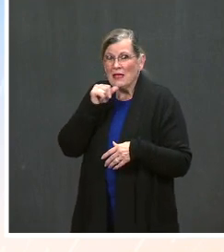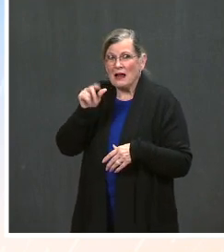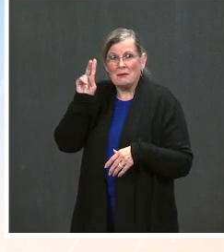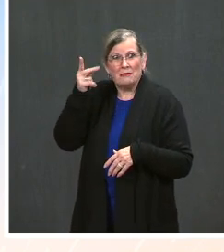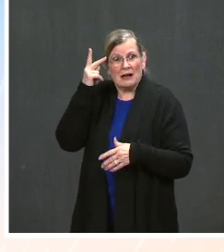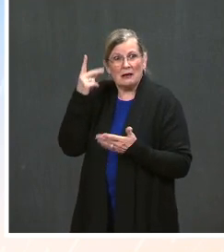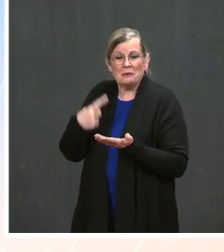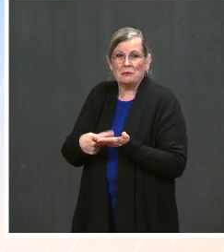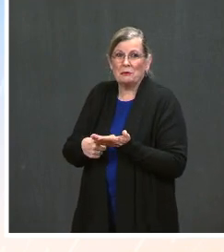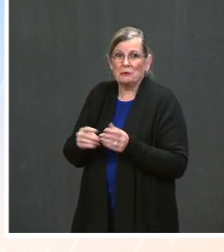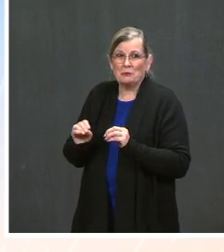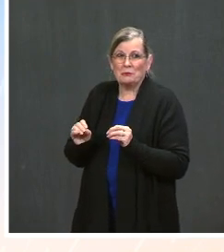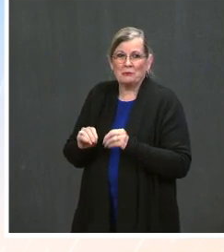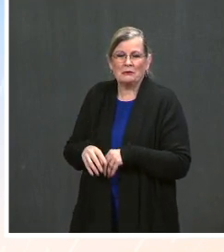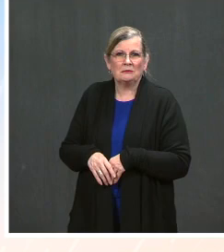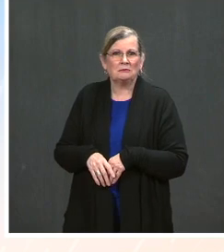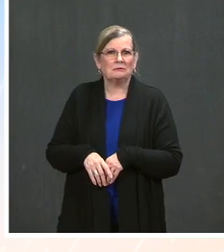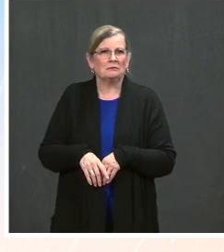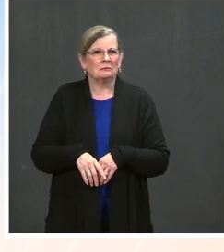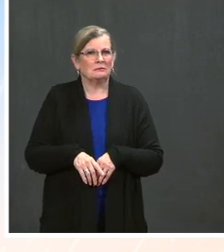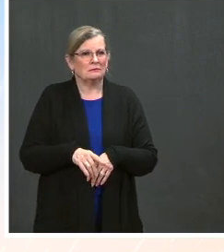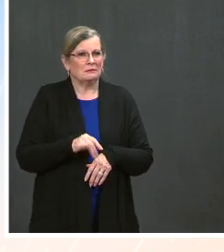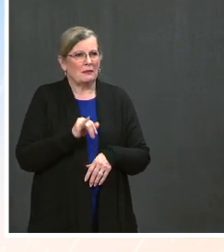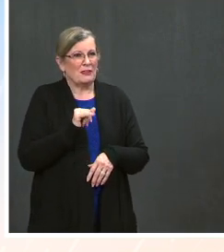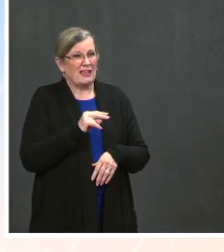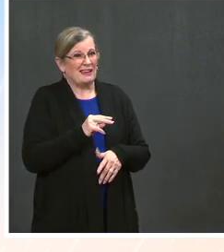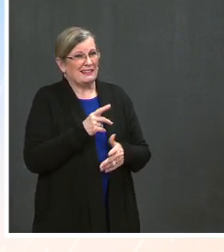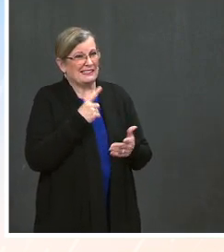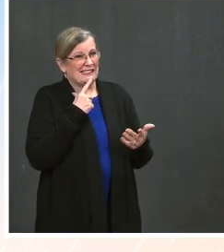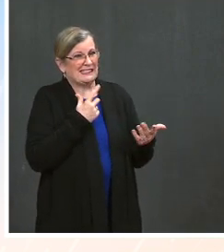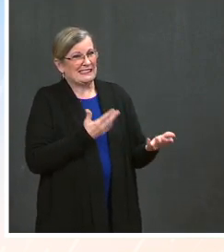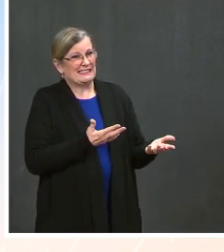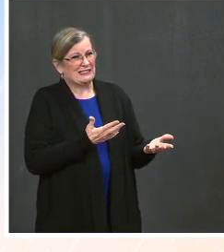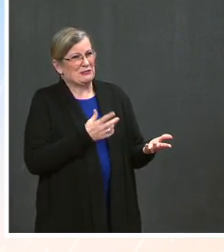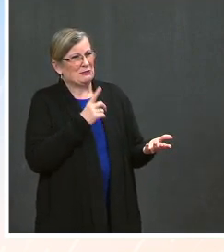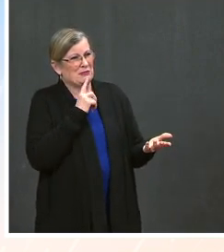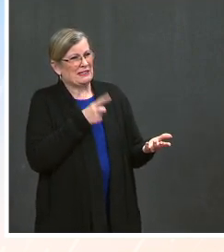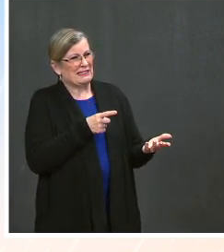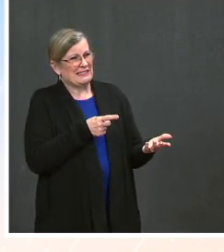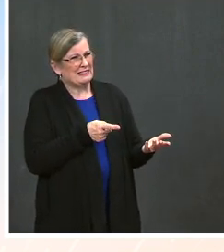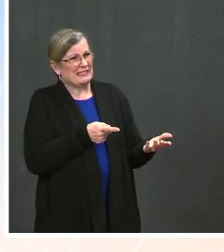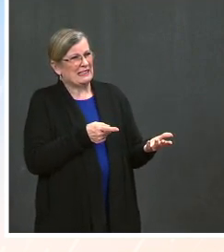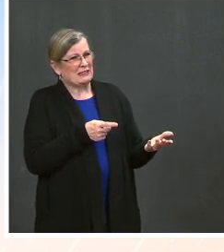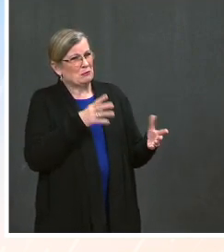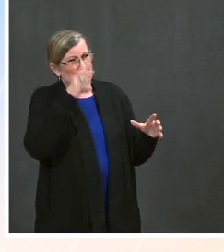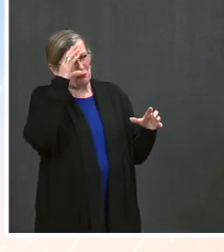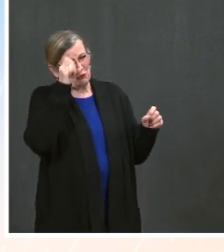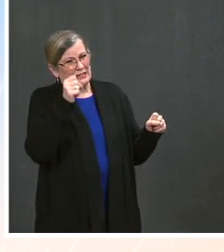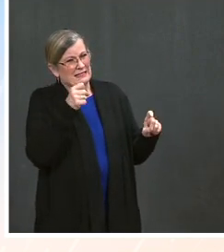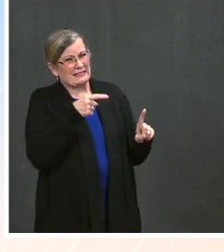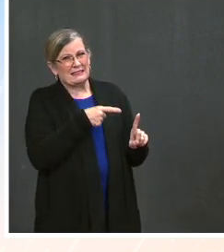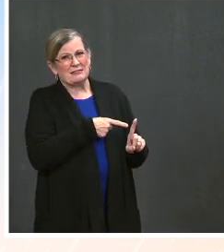The Press: But he's weighed in on Major League Baseball here in United States. Ms. Psaki: He actually didn't -- I think -- I don't know if you heard the -- >> The Press: Ms. Psaki: -- the answer -- the question and the answer